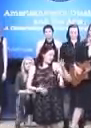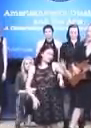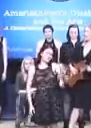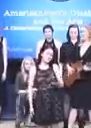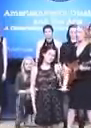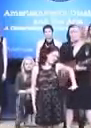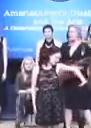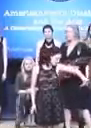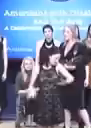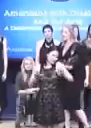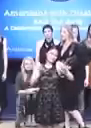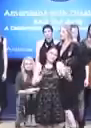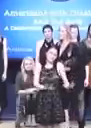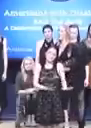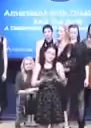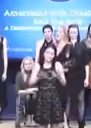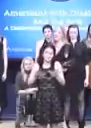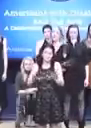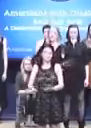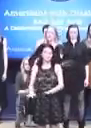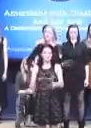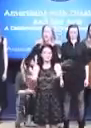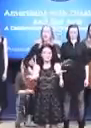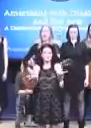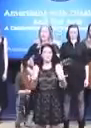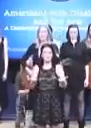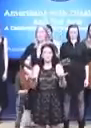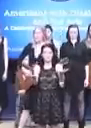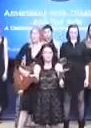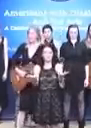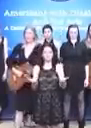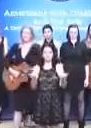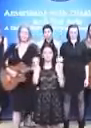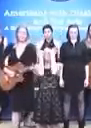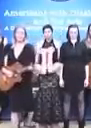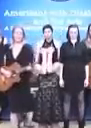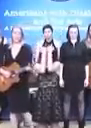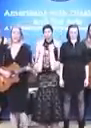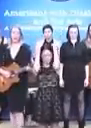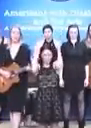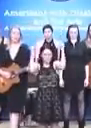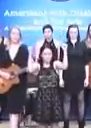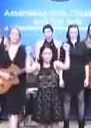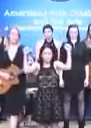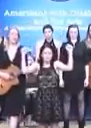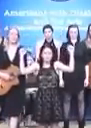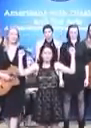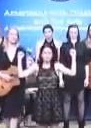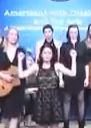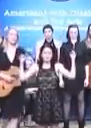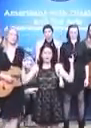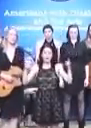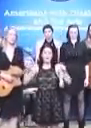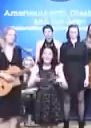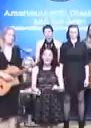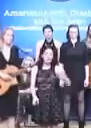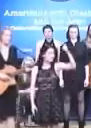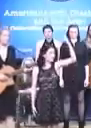And some just lie there crying for Him to come and find them